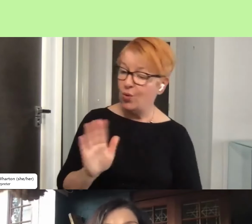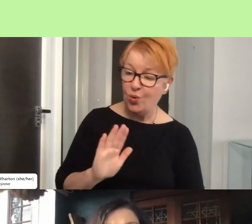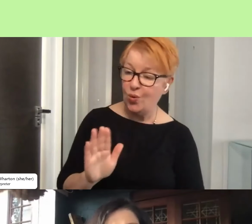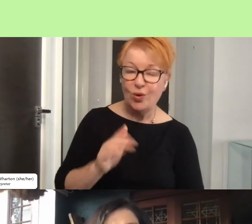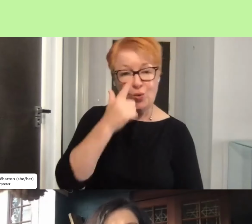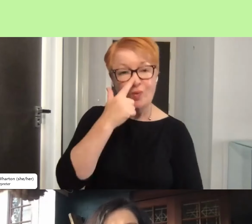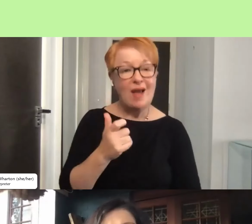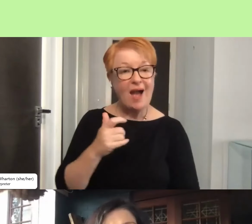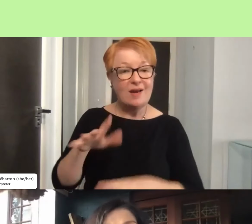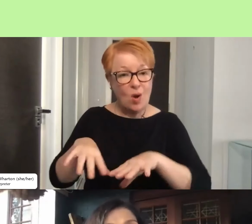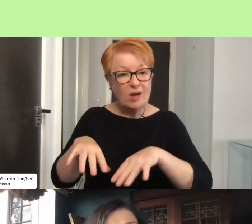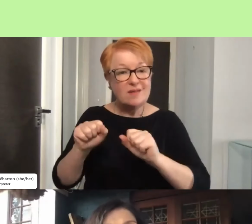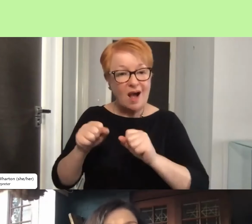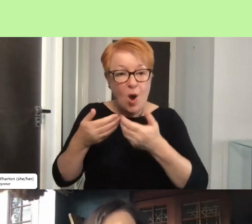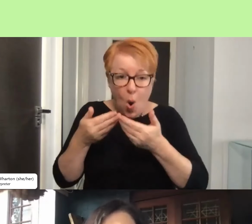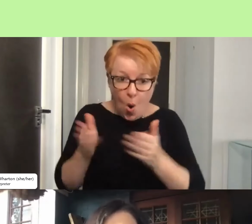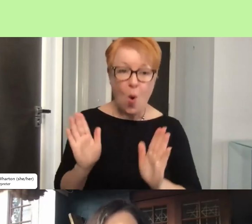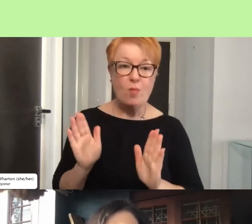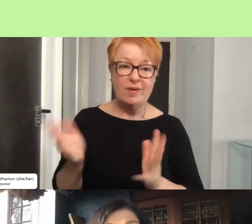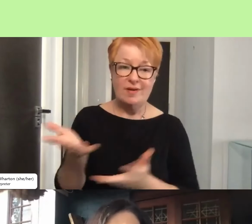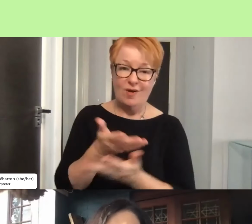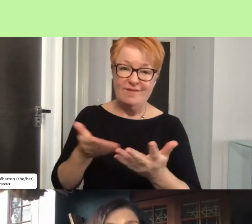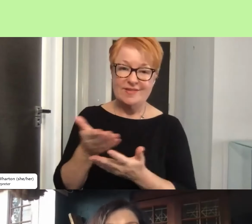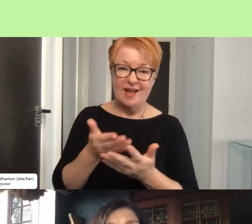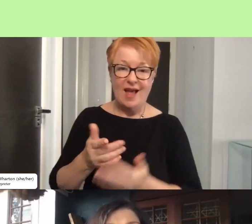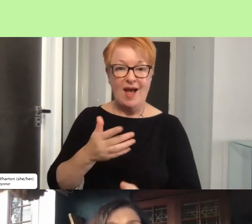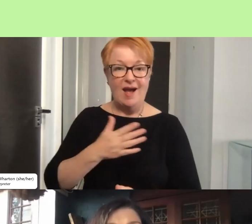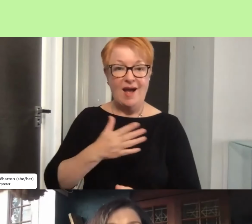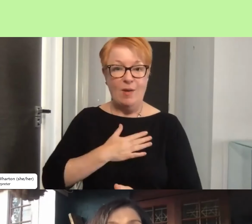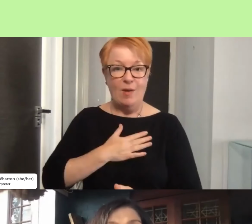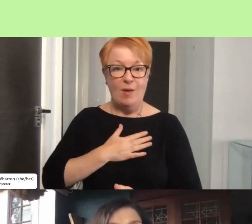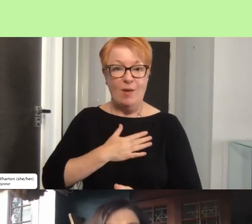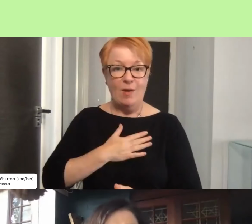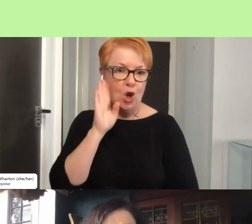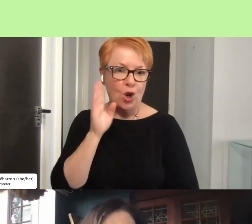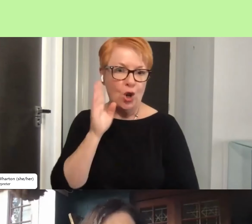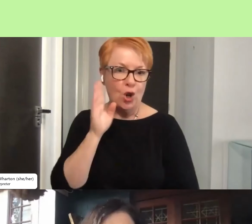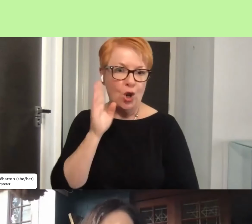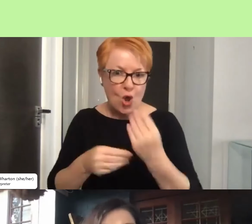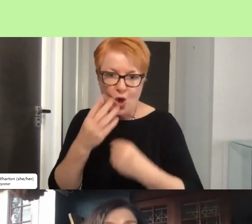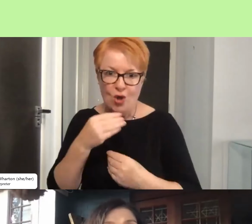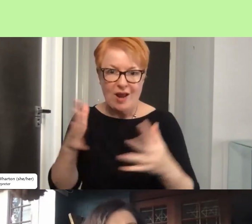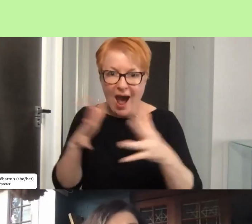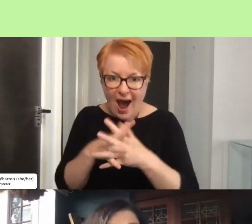So, um, I would love to kind of learn more about how that process works, especially